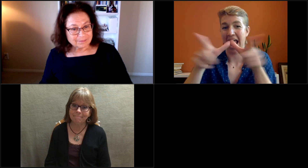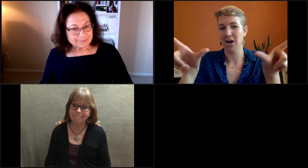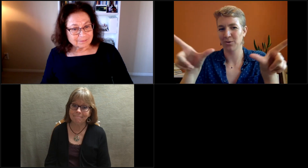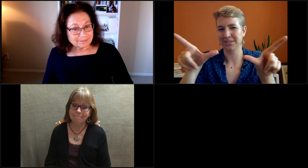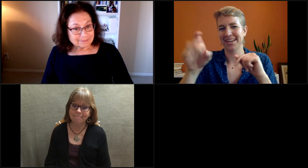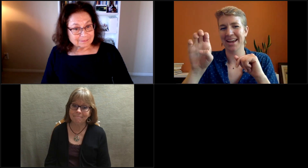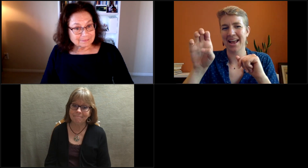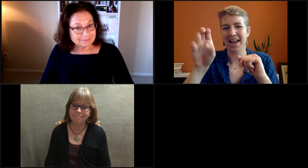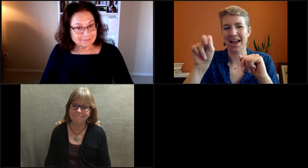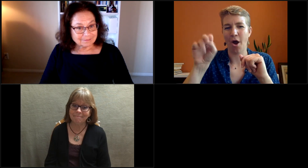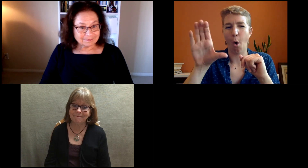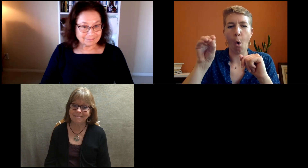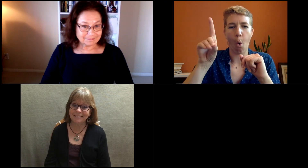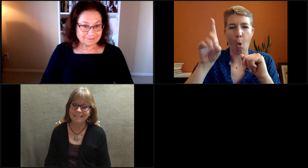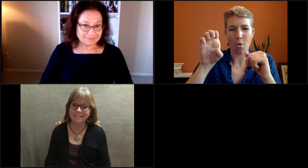[Tory Sampson] With sign languages,